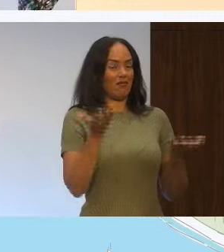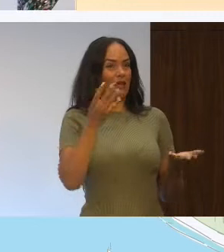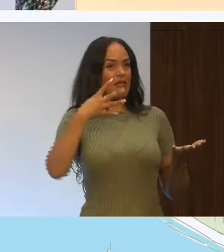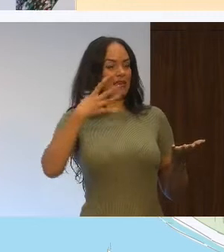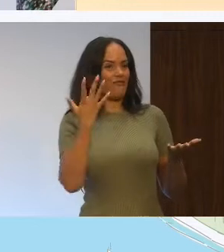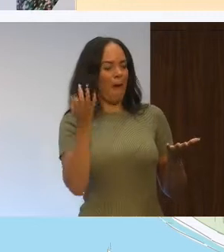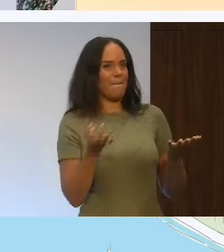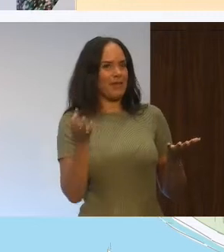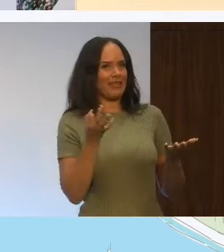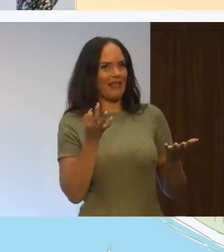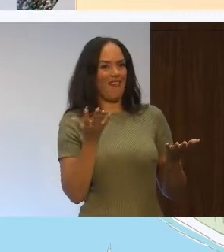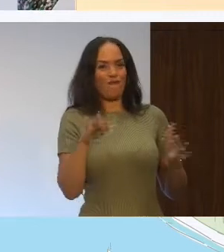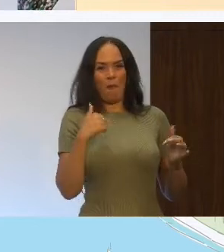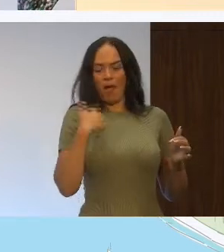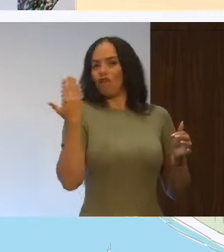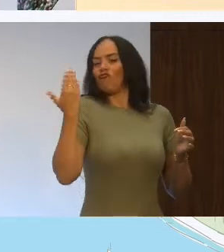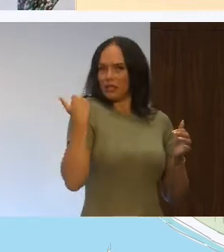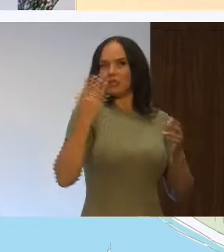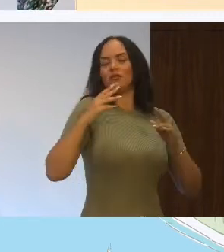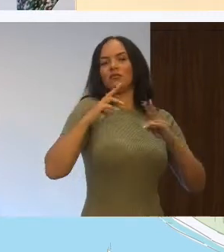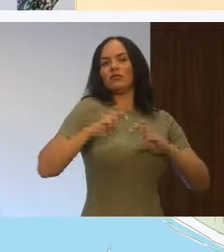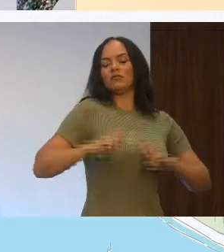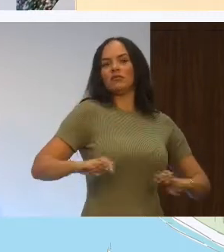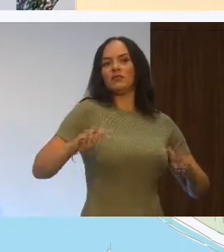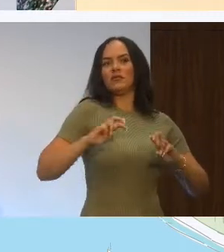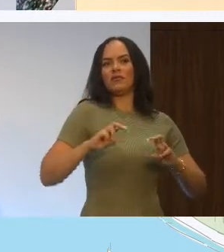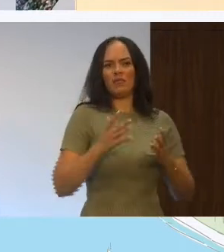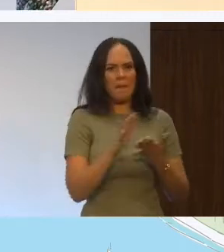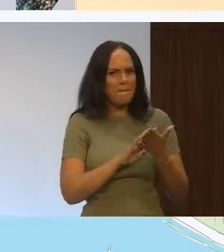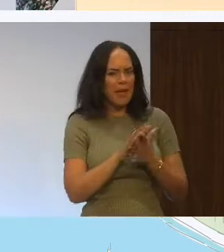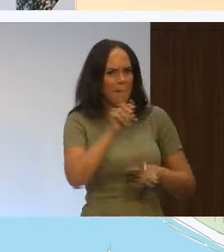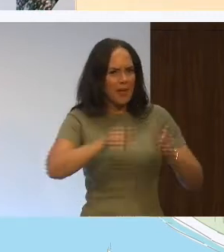And that's not because suddenly patients have started experiencing these symptoms.